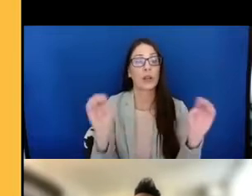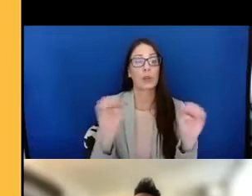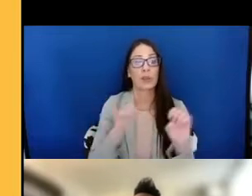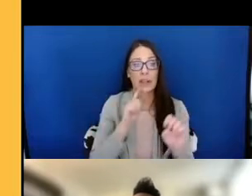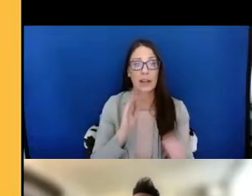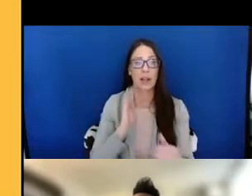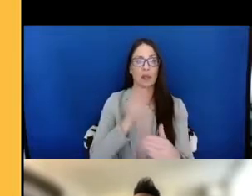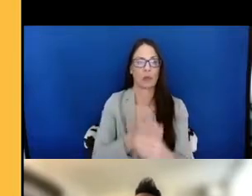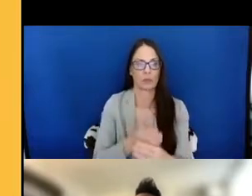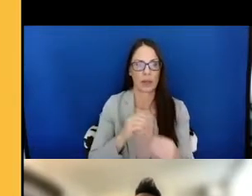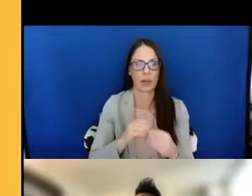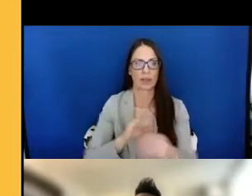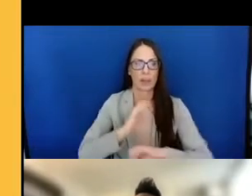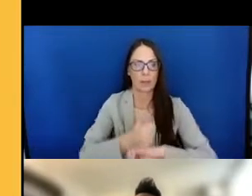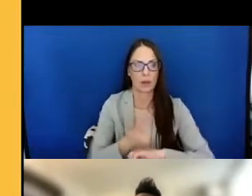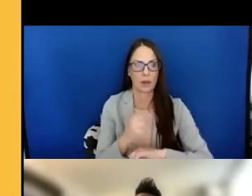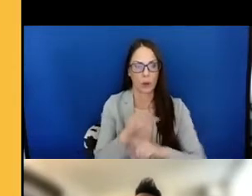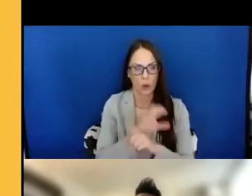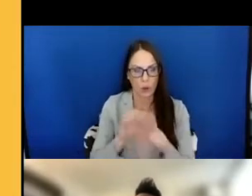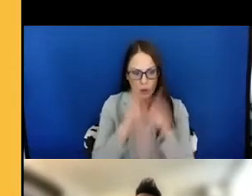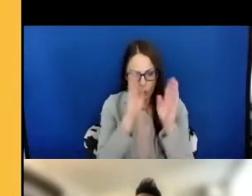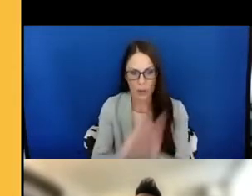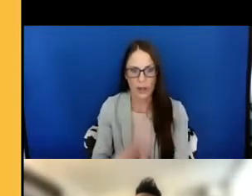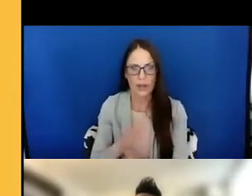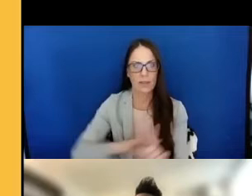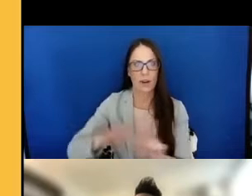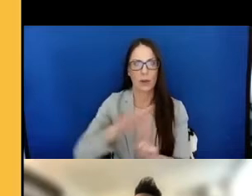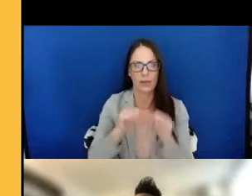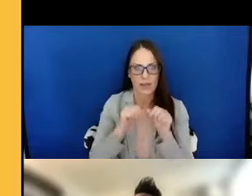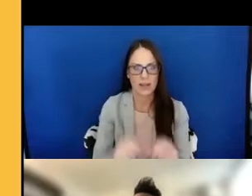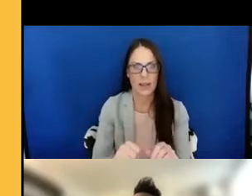built or culturally organized environment that sustains the functioning of bodies for